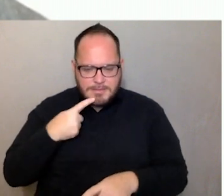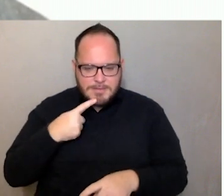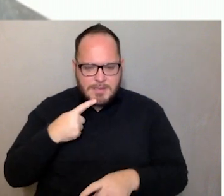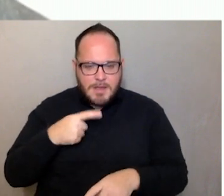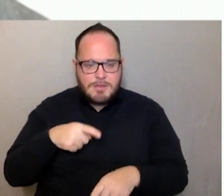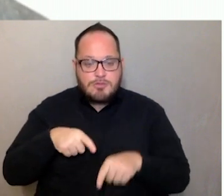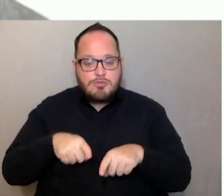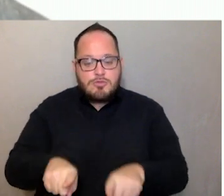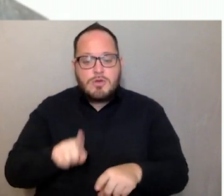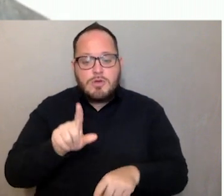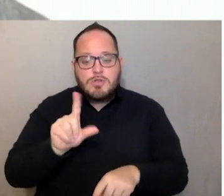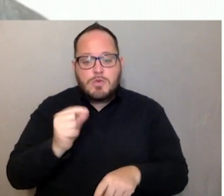EMAIL, AND THE QUESTION IS, WHAT ARE THE STEPS IN 2021 THAT THE